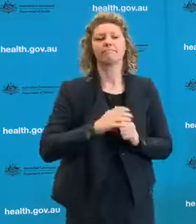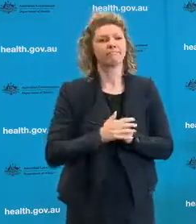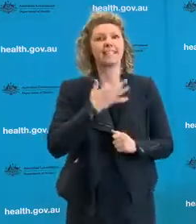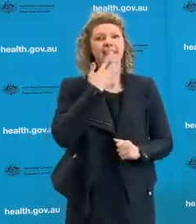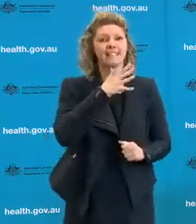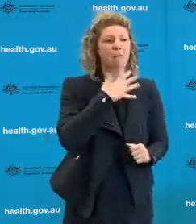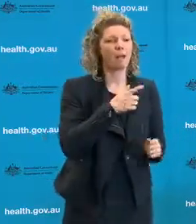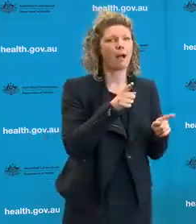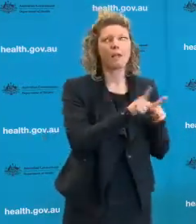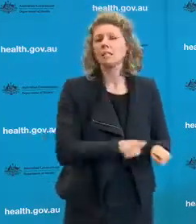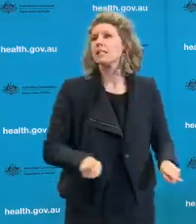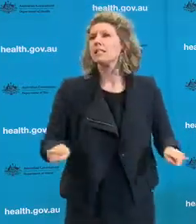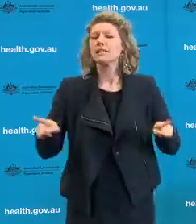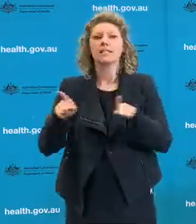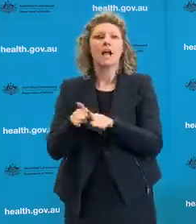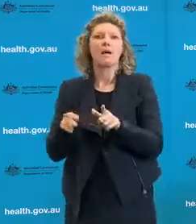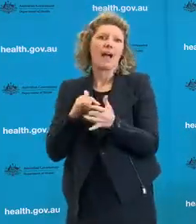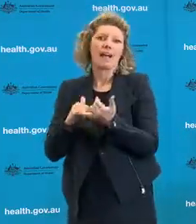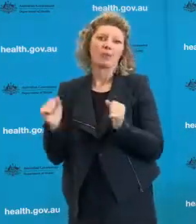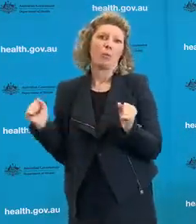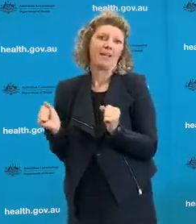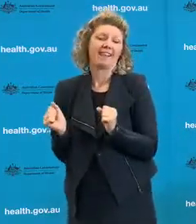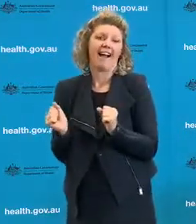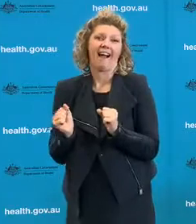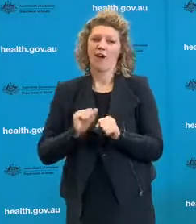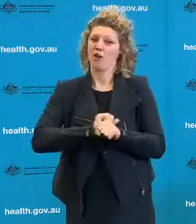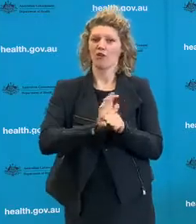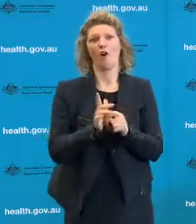caution as you've treated winter and that means